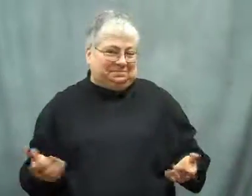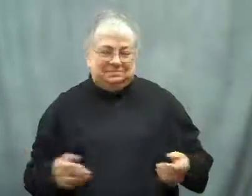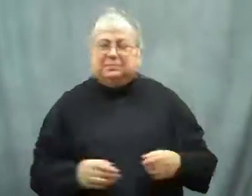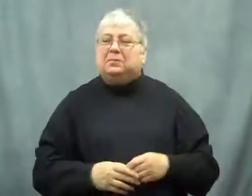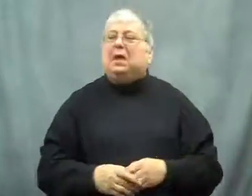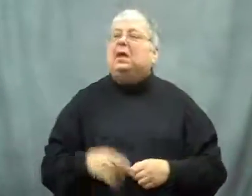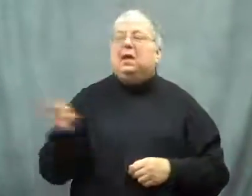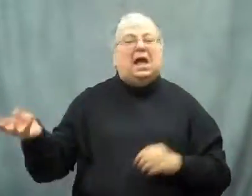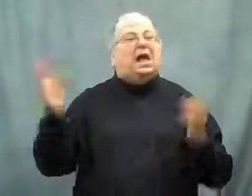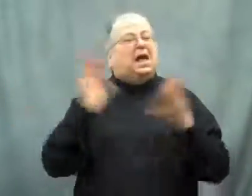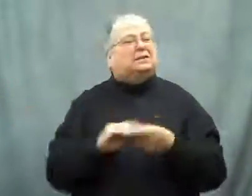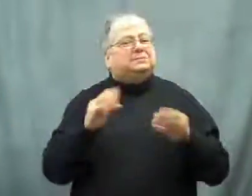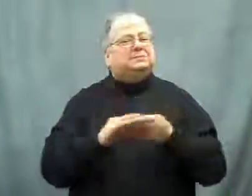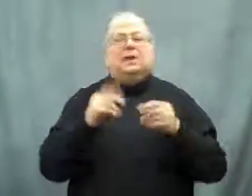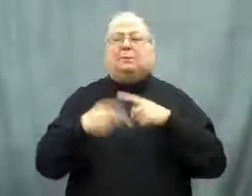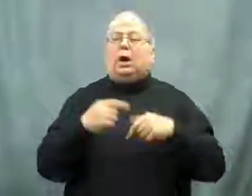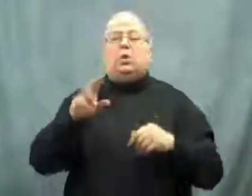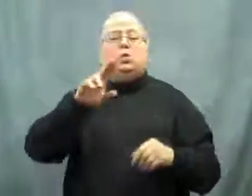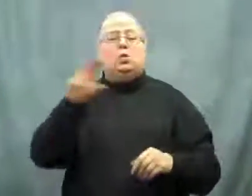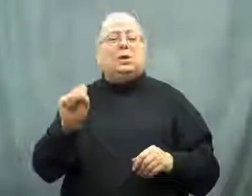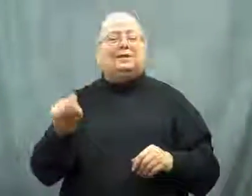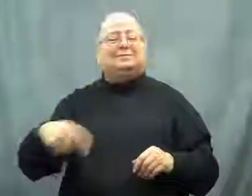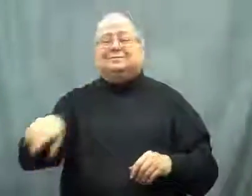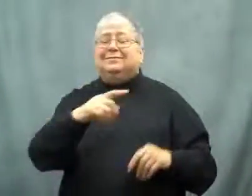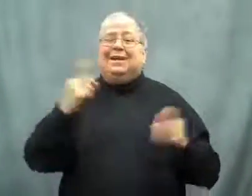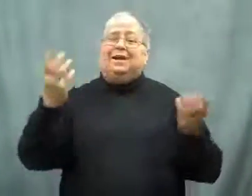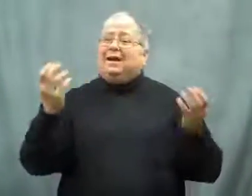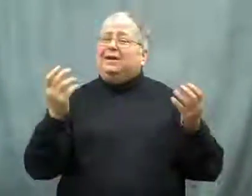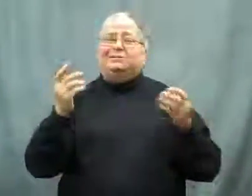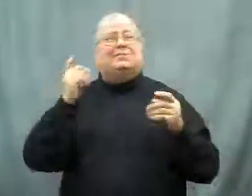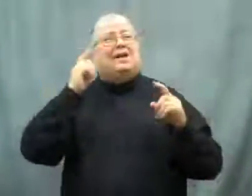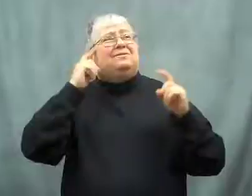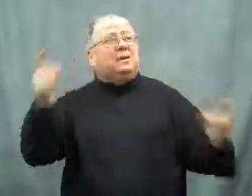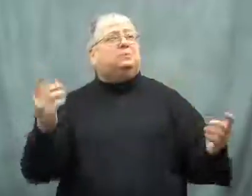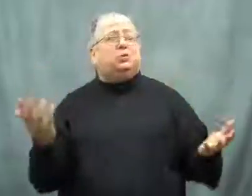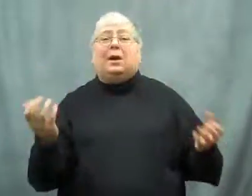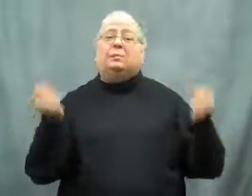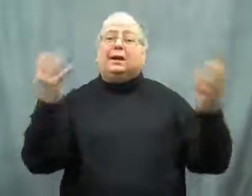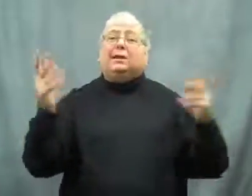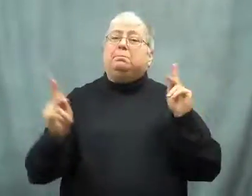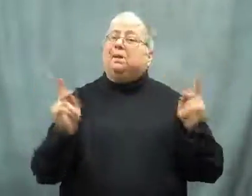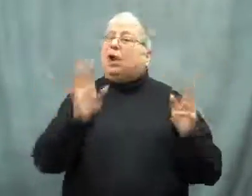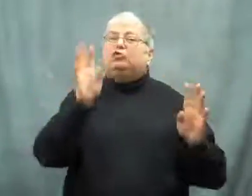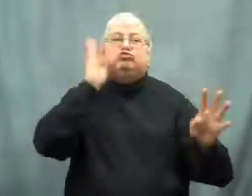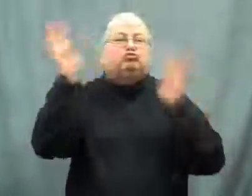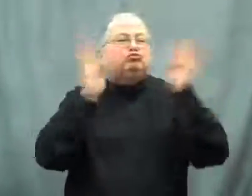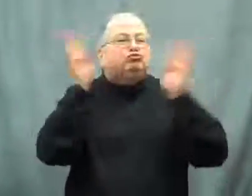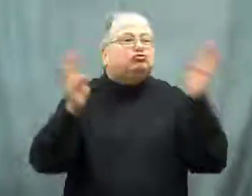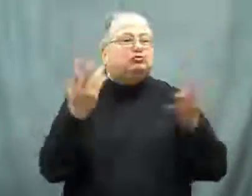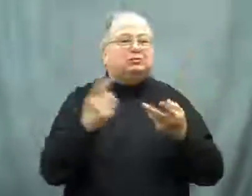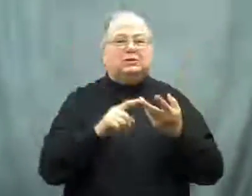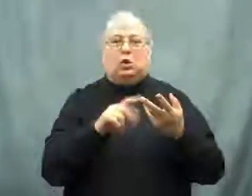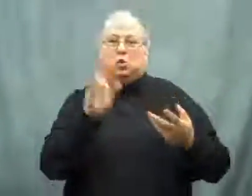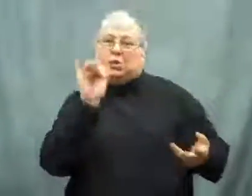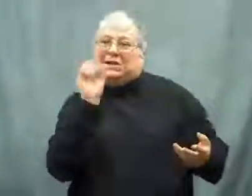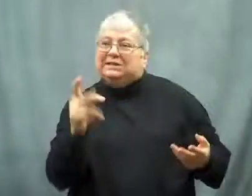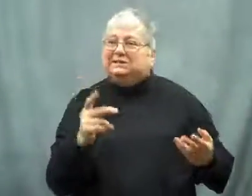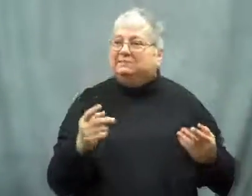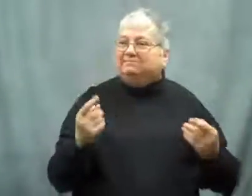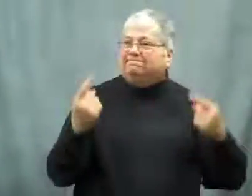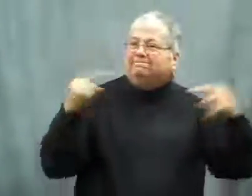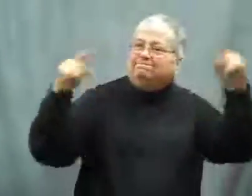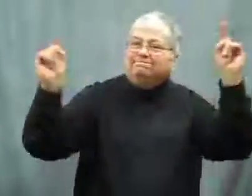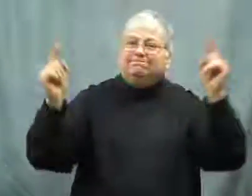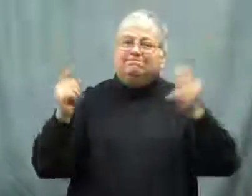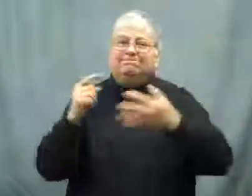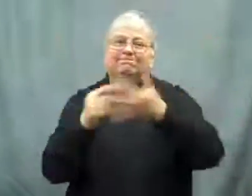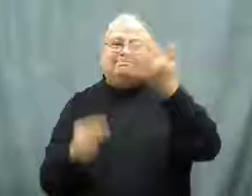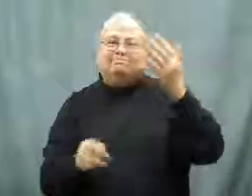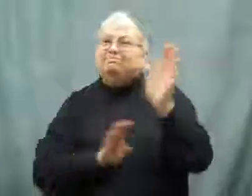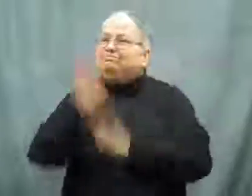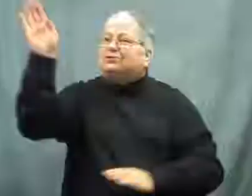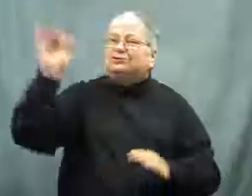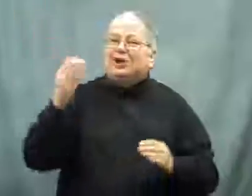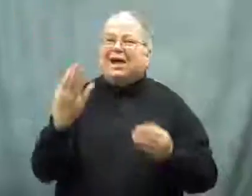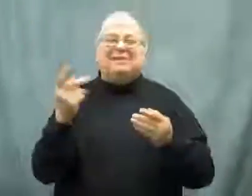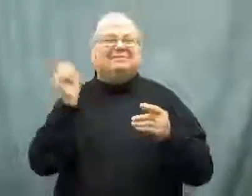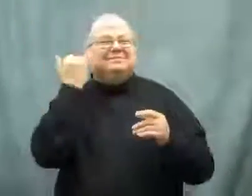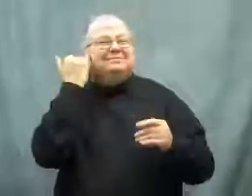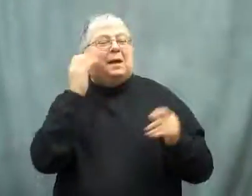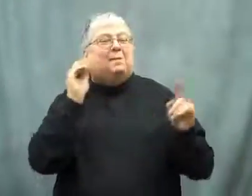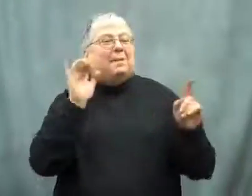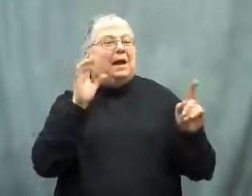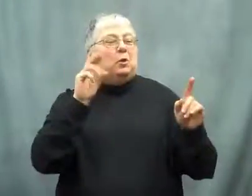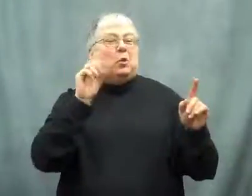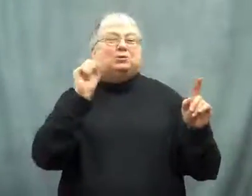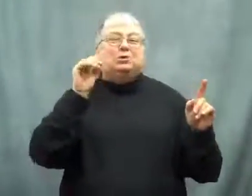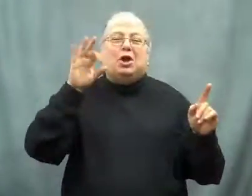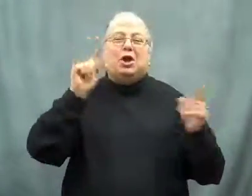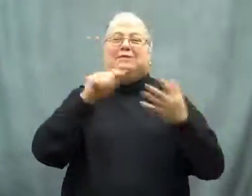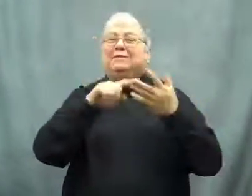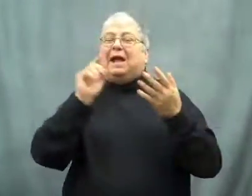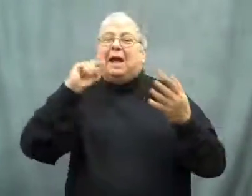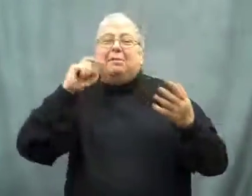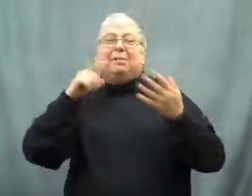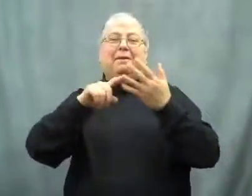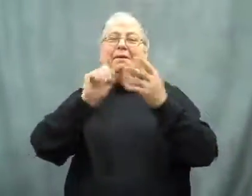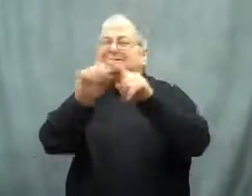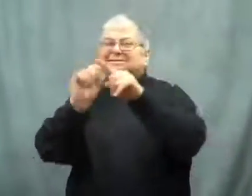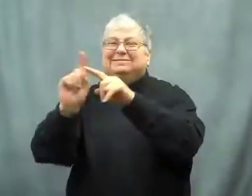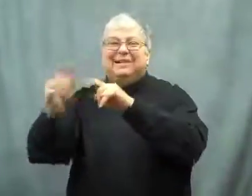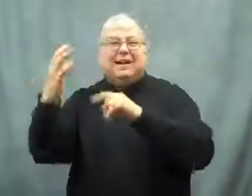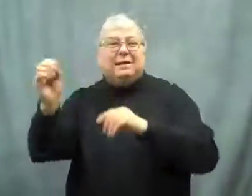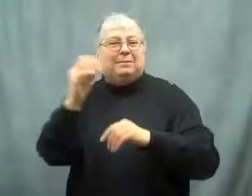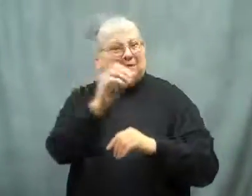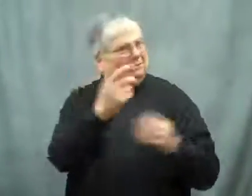He said the U.S. is known for innovative, creative risk takers.